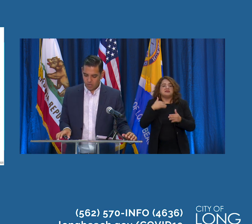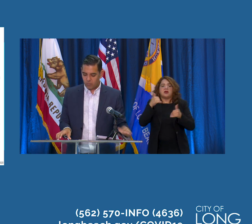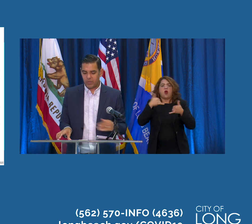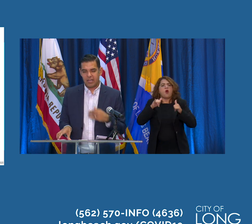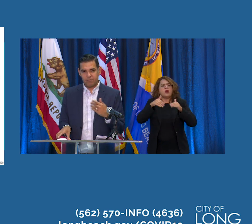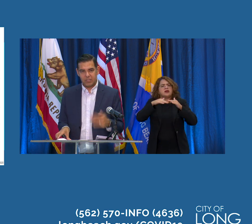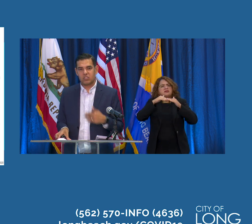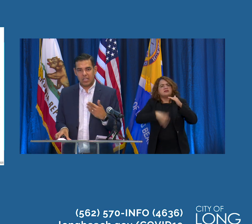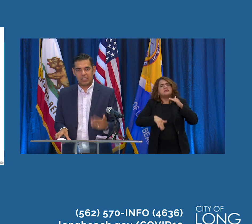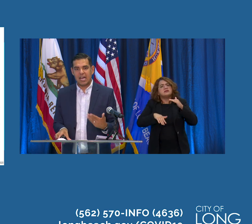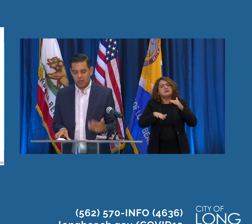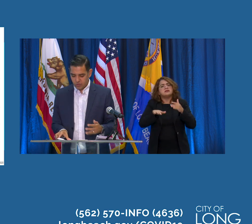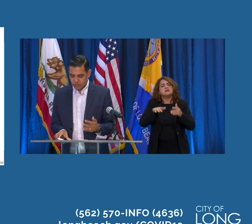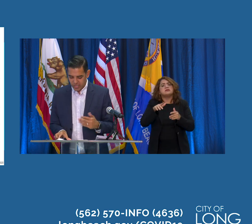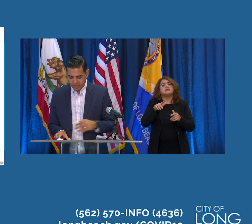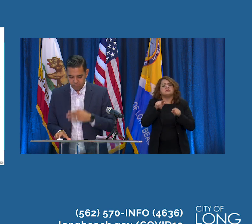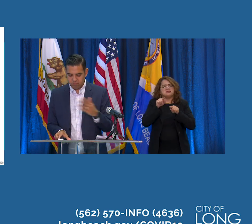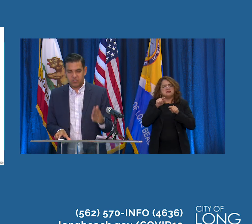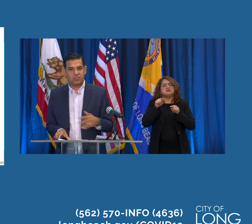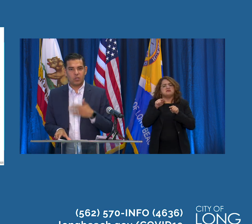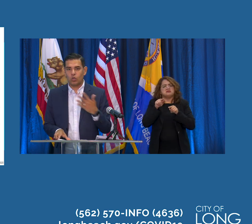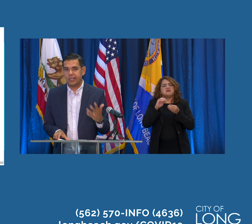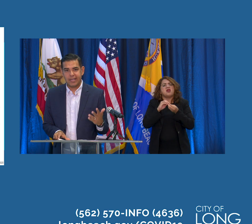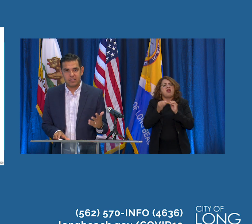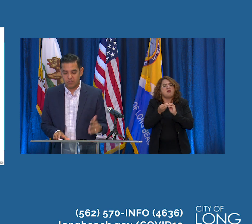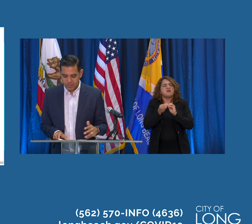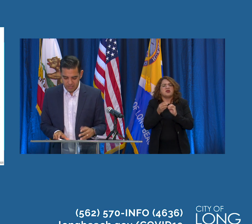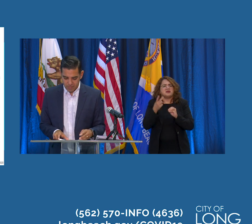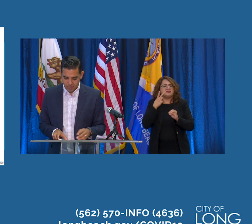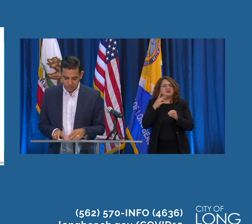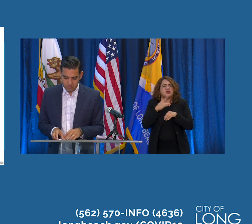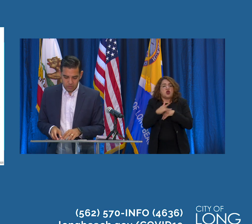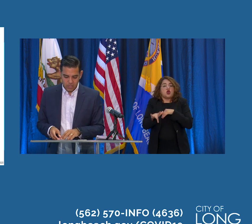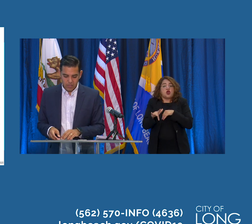But all, but all have been slightly higher than the state since the early days of the pandemic.